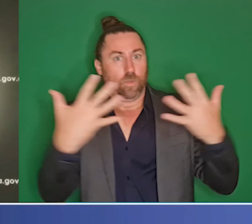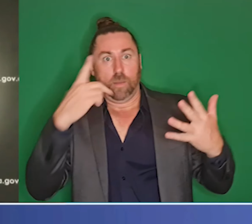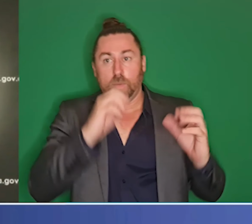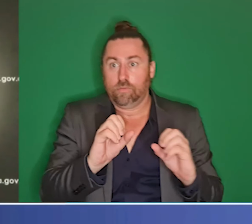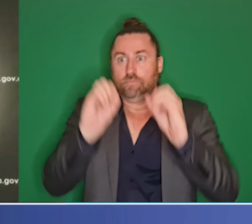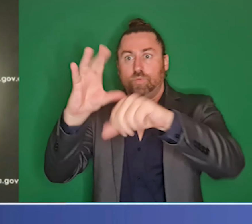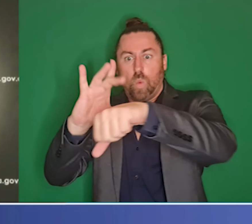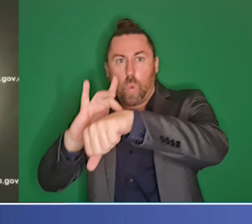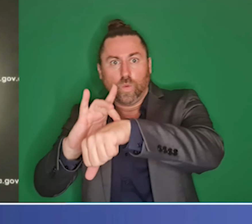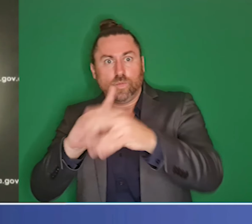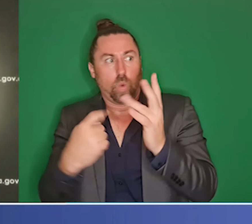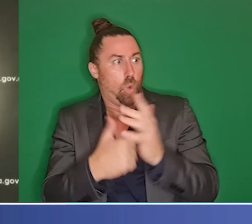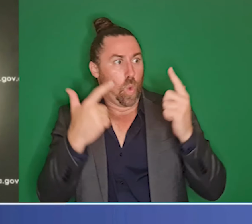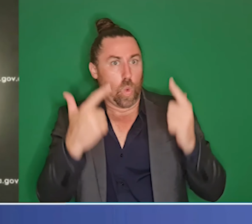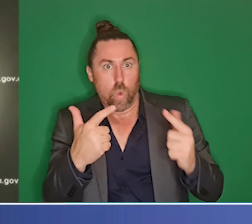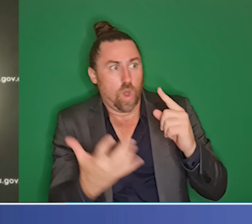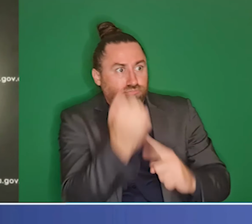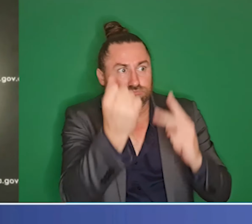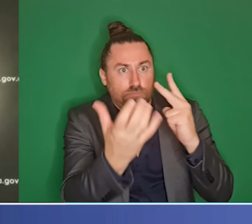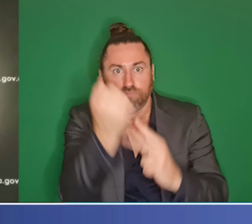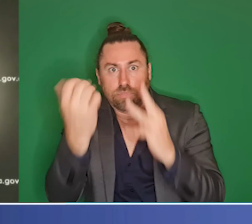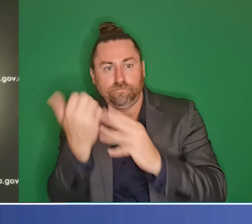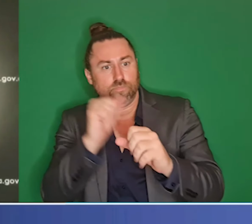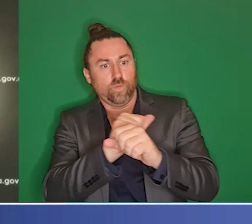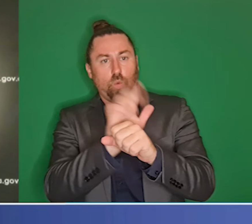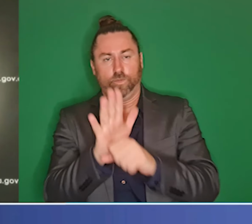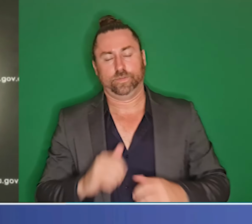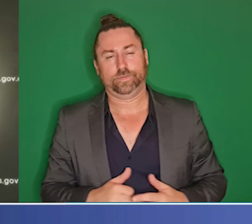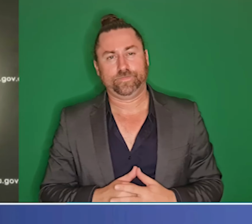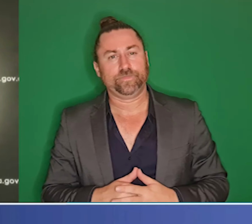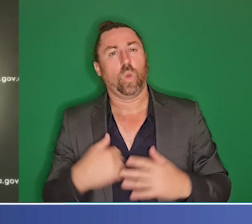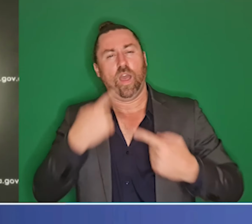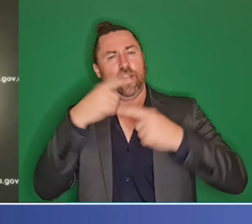In particular, there are three actions that we're announcing today.